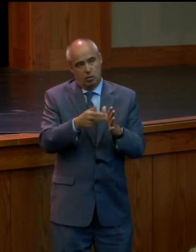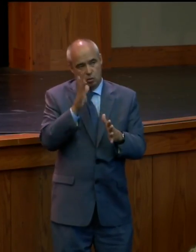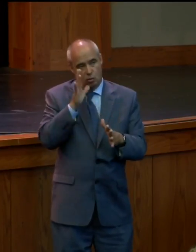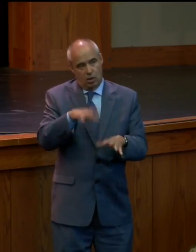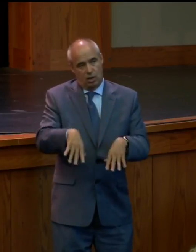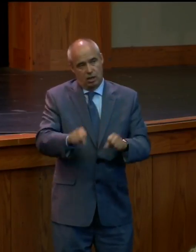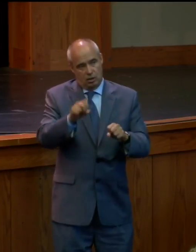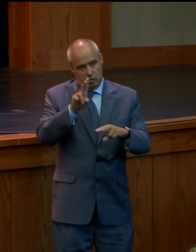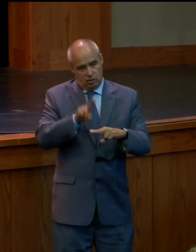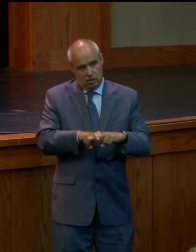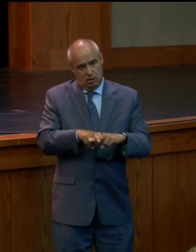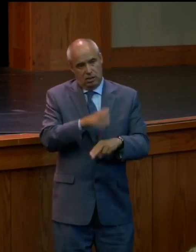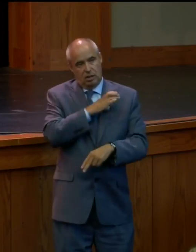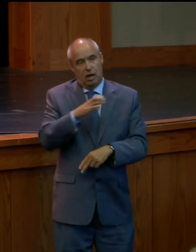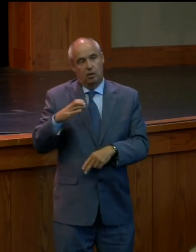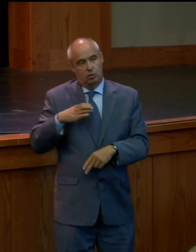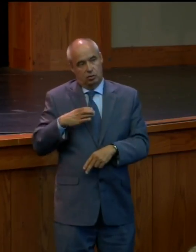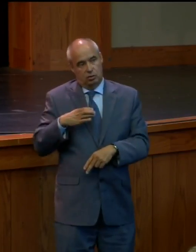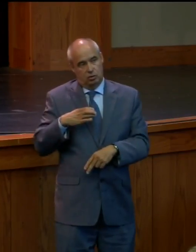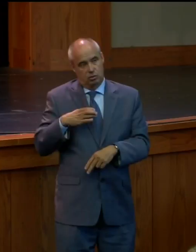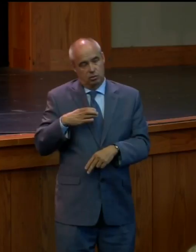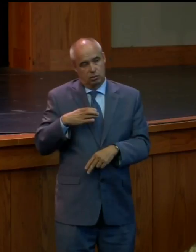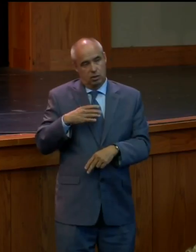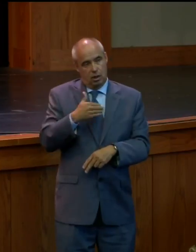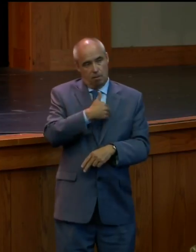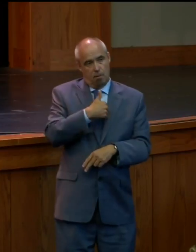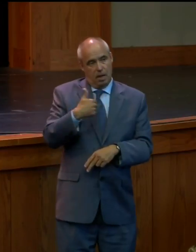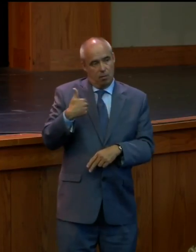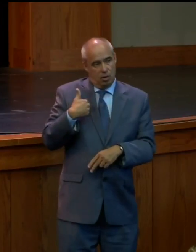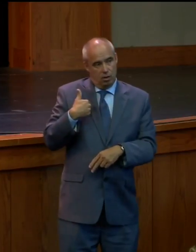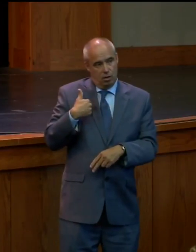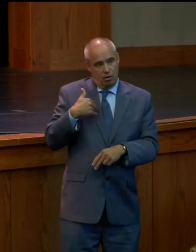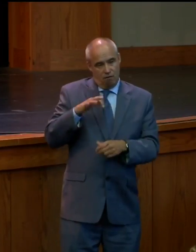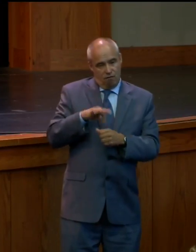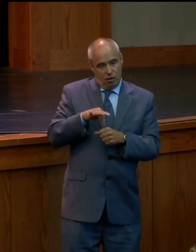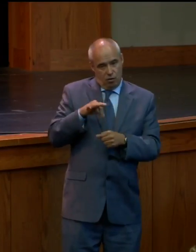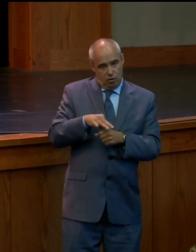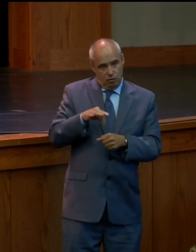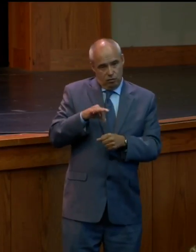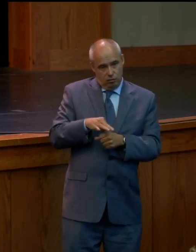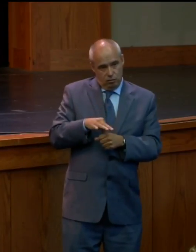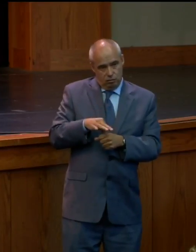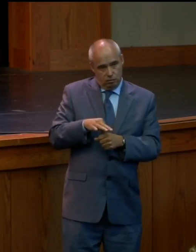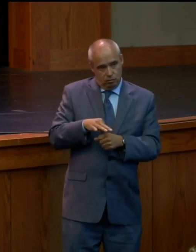SEATS IN CONGRESS AS THE MEMBERS OF THE VOTING ELECTORATE IN D.C.